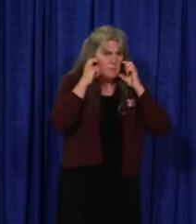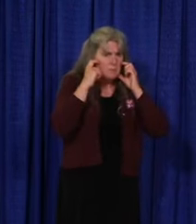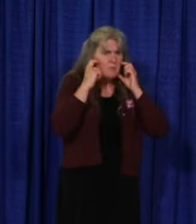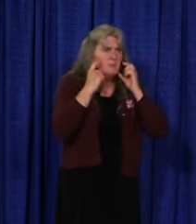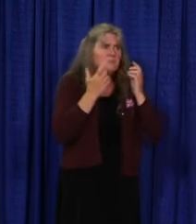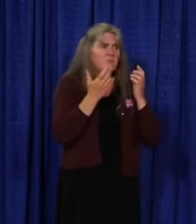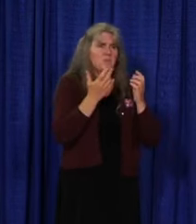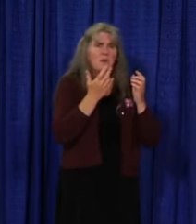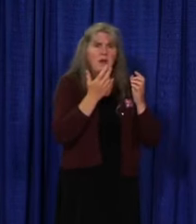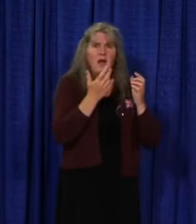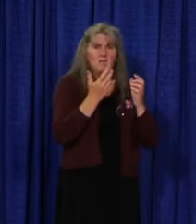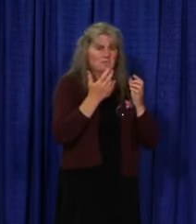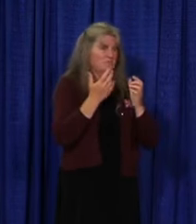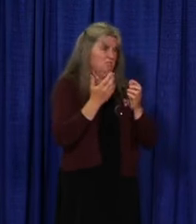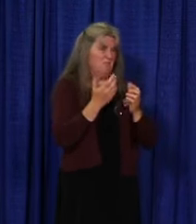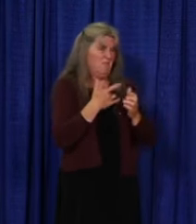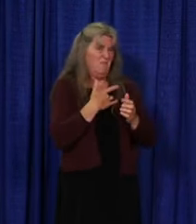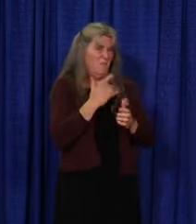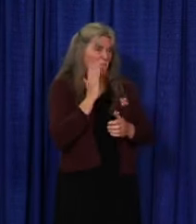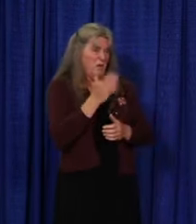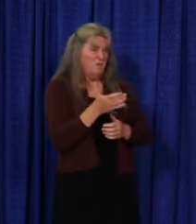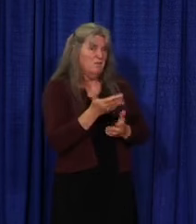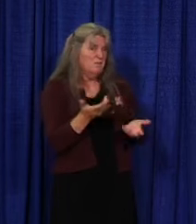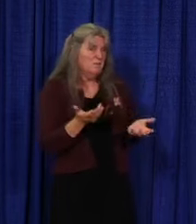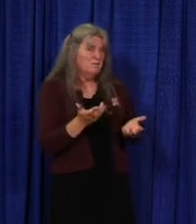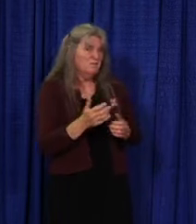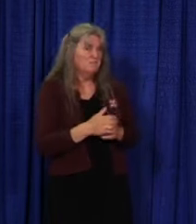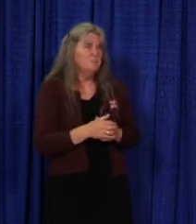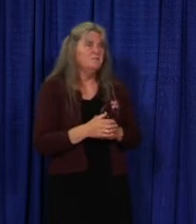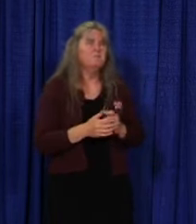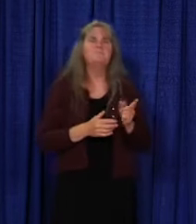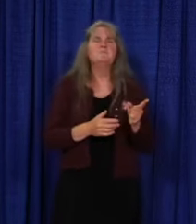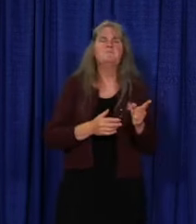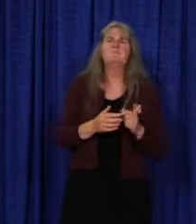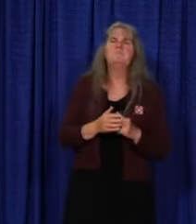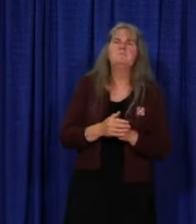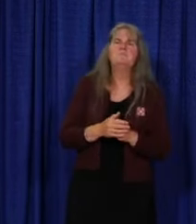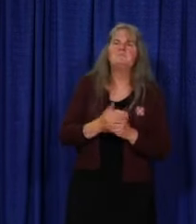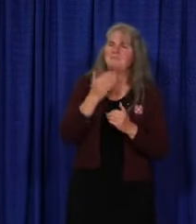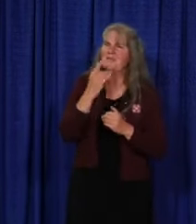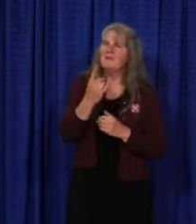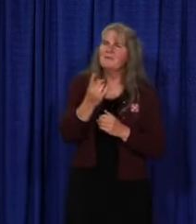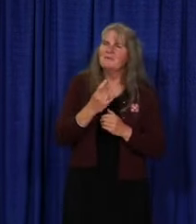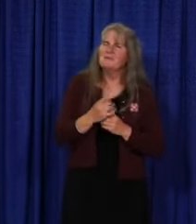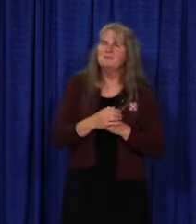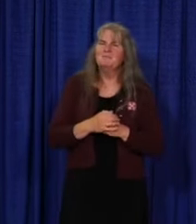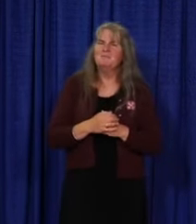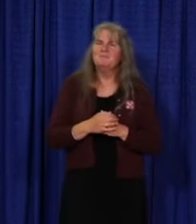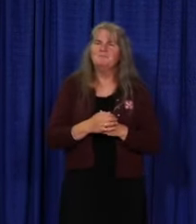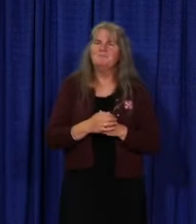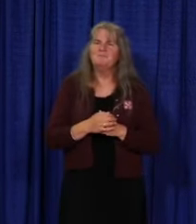beat -- will be implemented? Thank you, for that question.